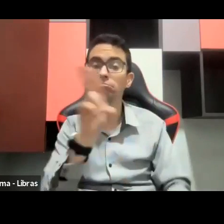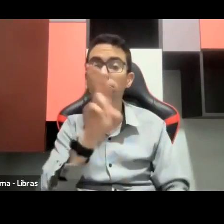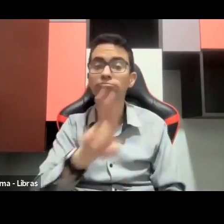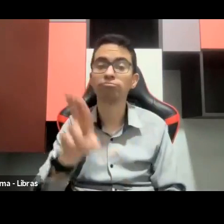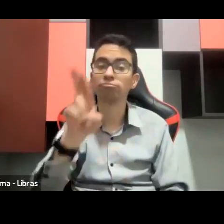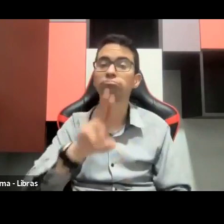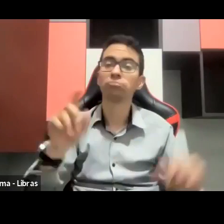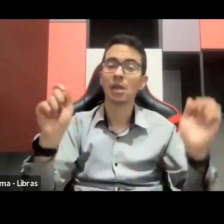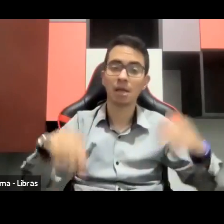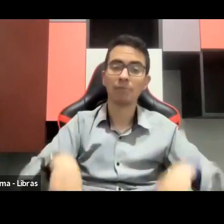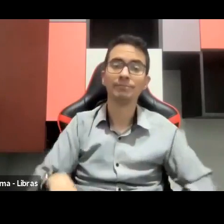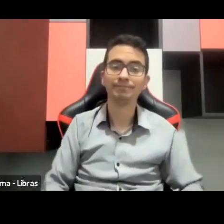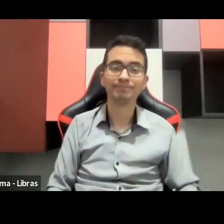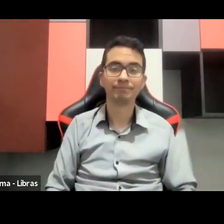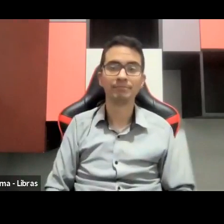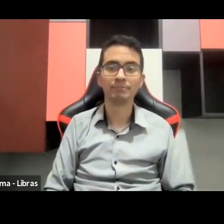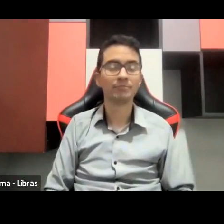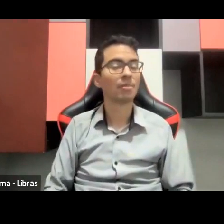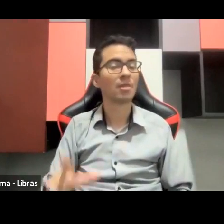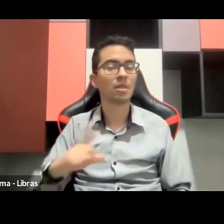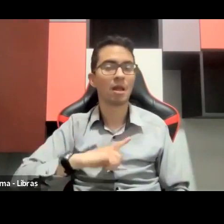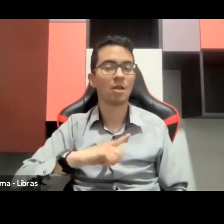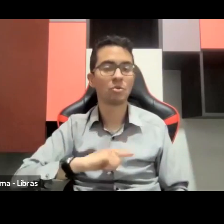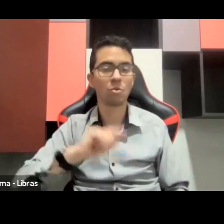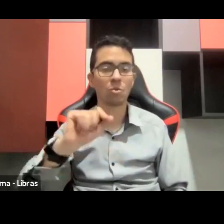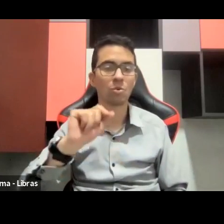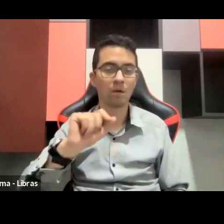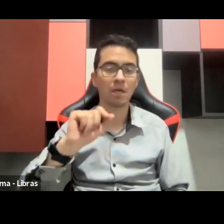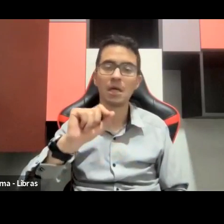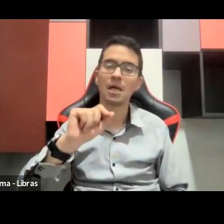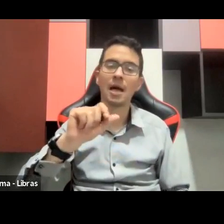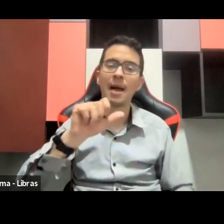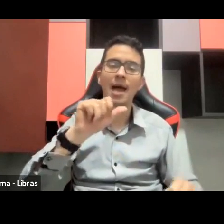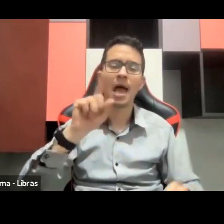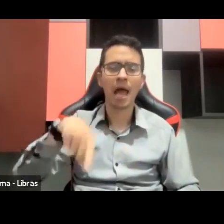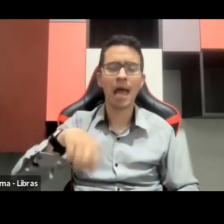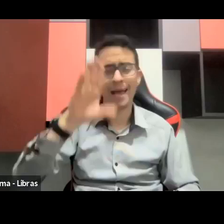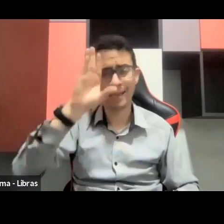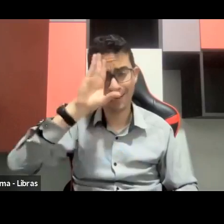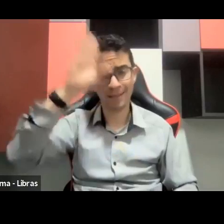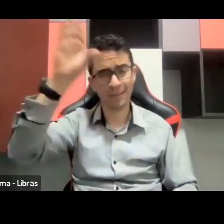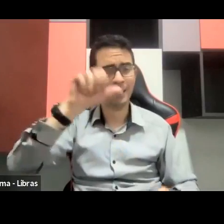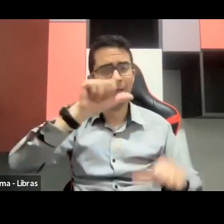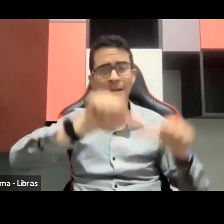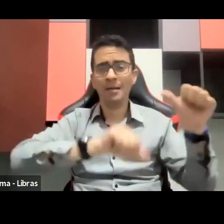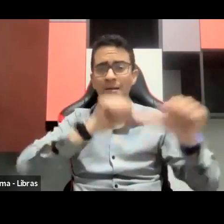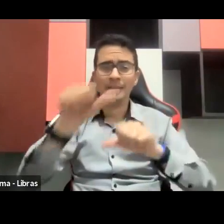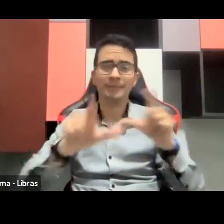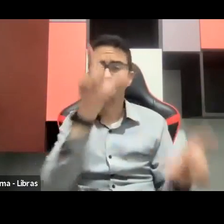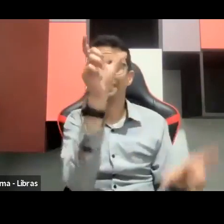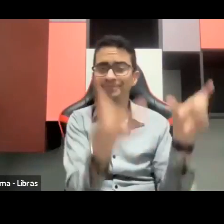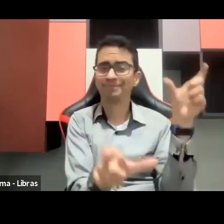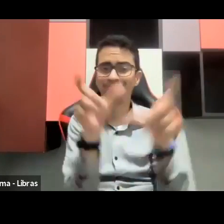key challenge of thing key challenge of thing. key challenge or thing. Oh, no single person